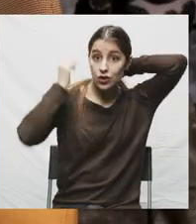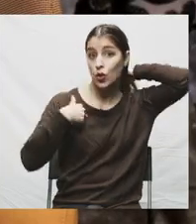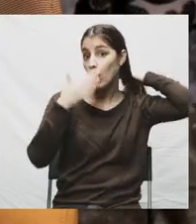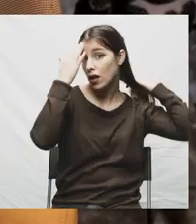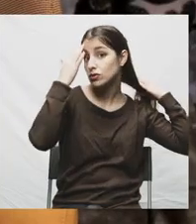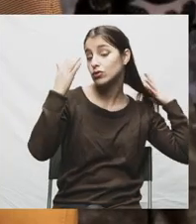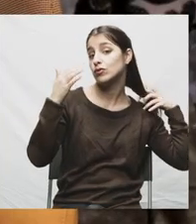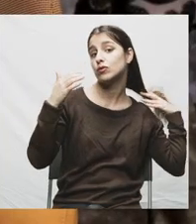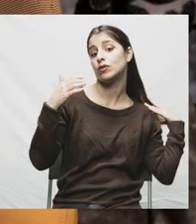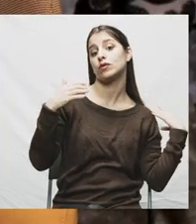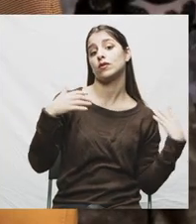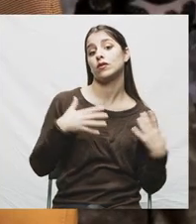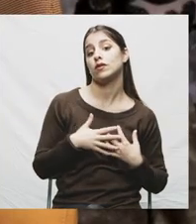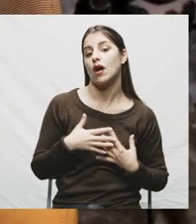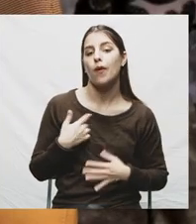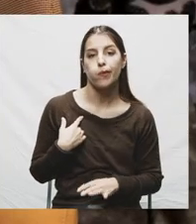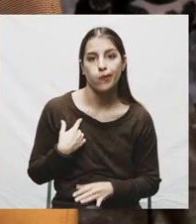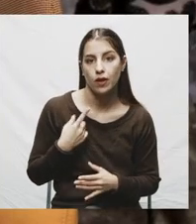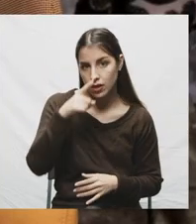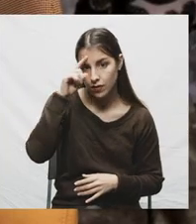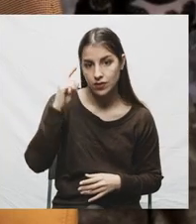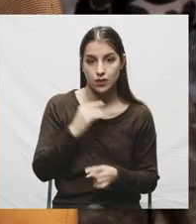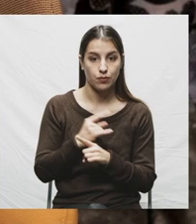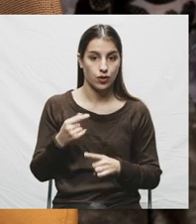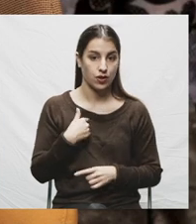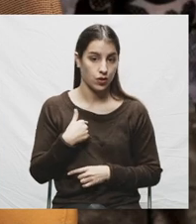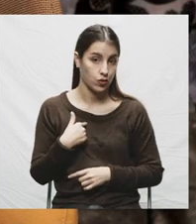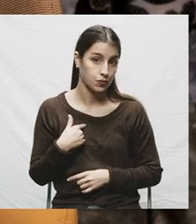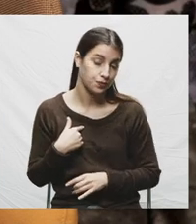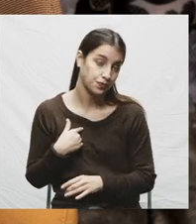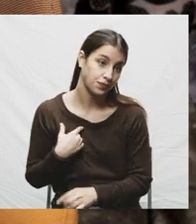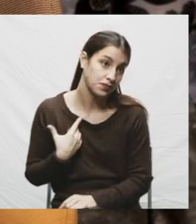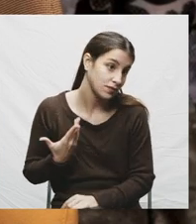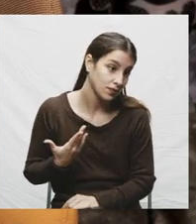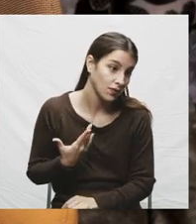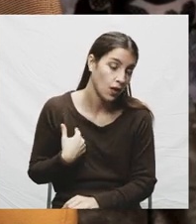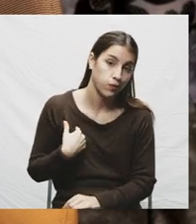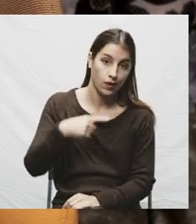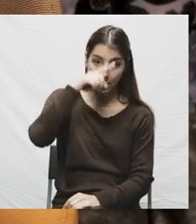I think maybe, I know it’s hard because surviving is hard,